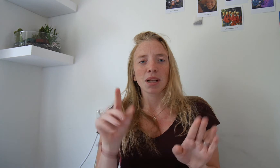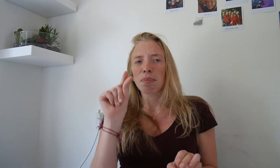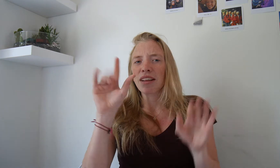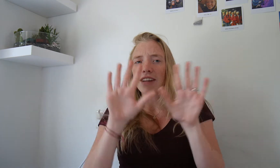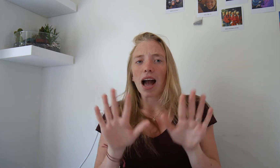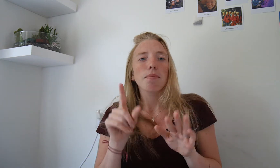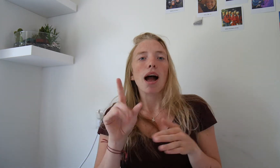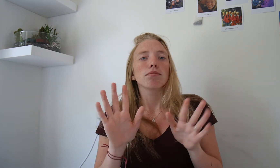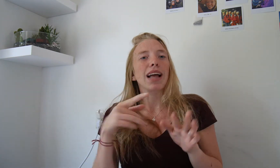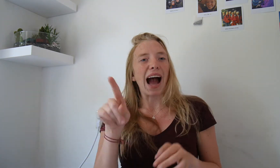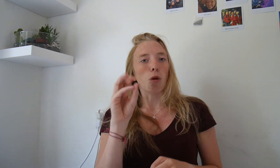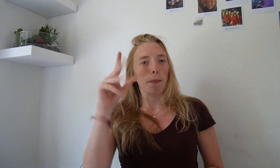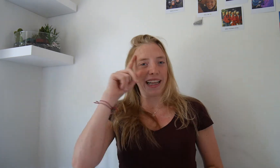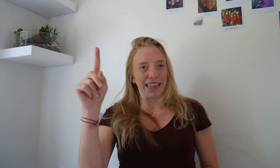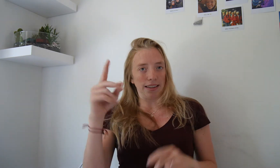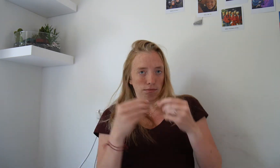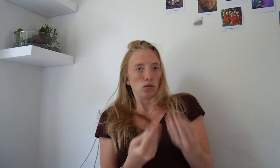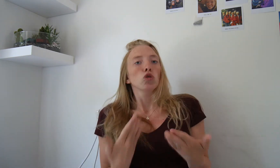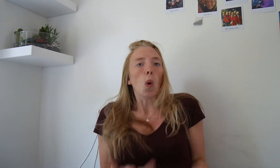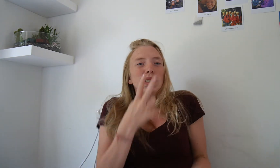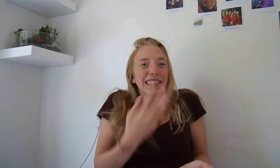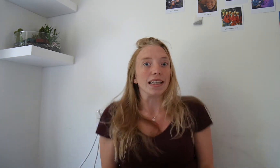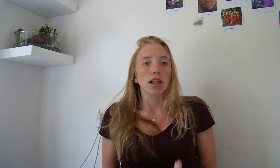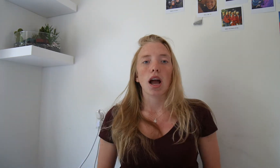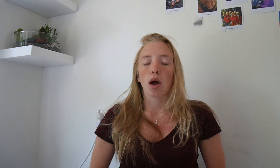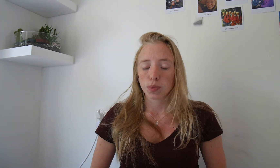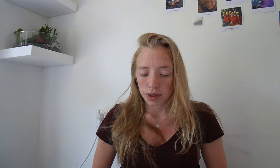A bit vague, maybe, but that’s ok. This is what the sound processor looks like.